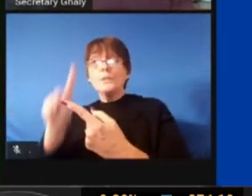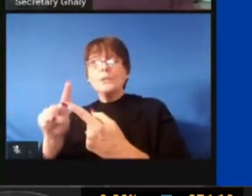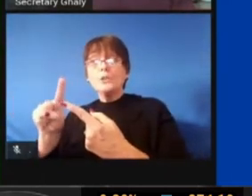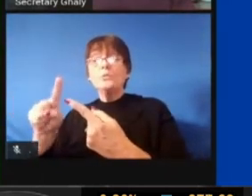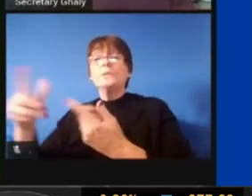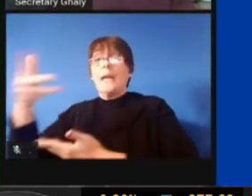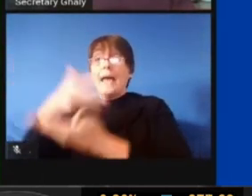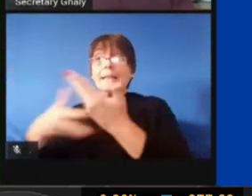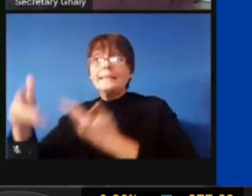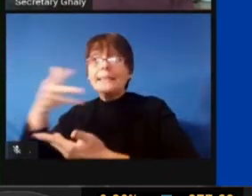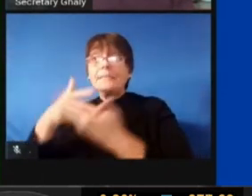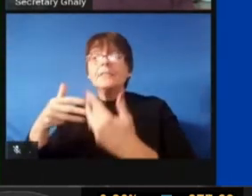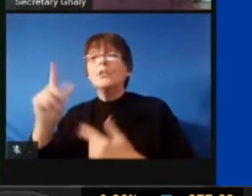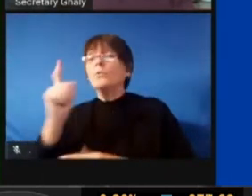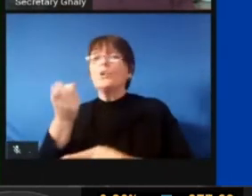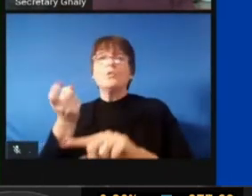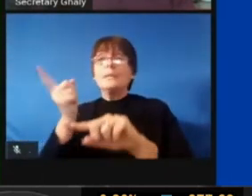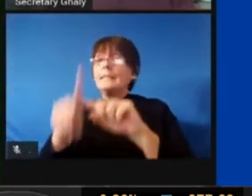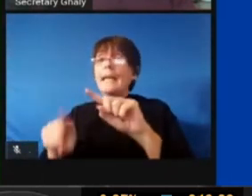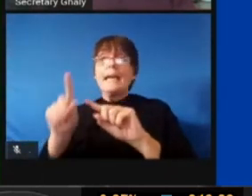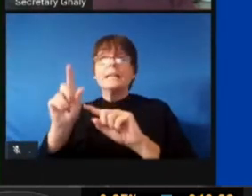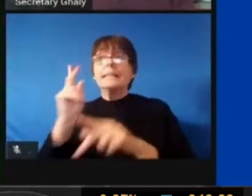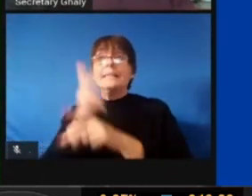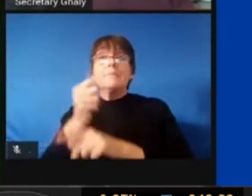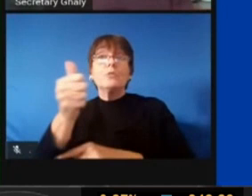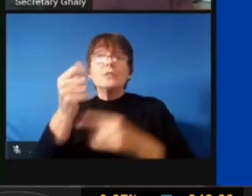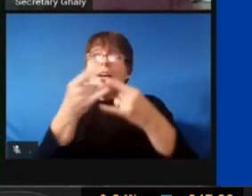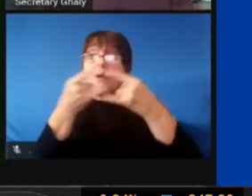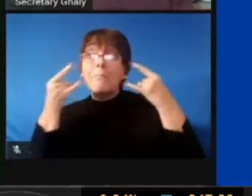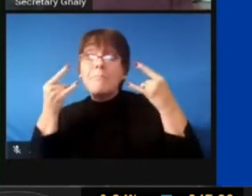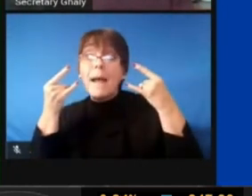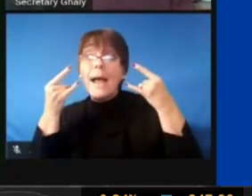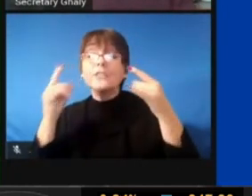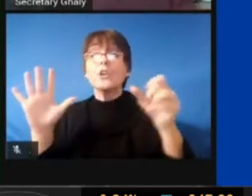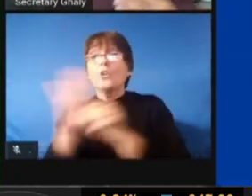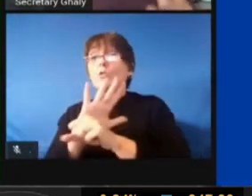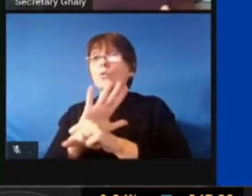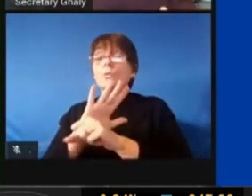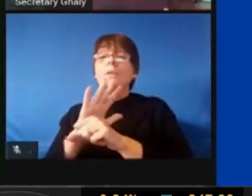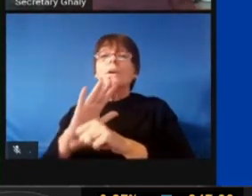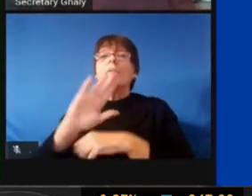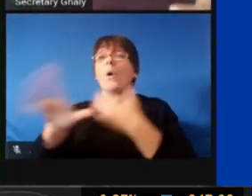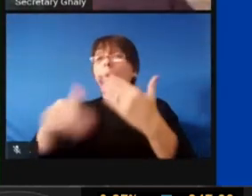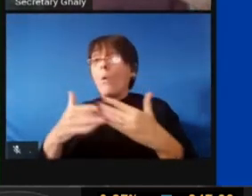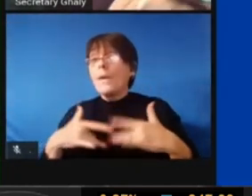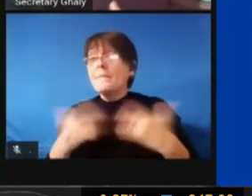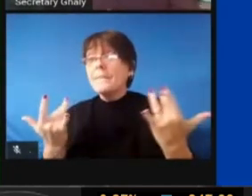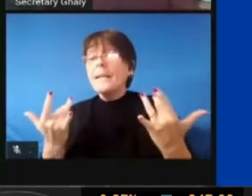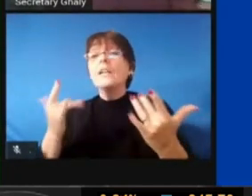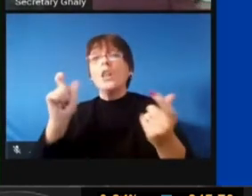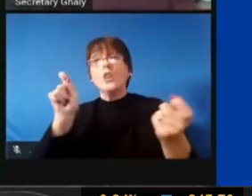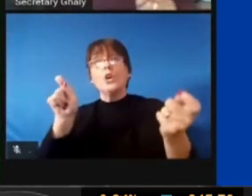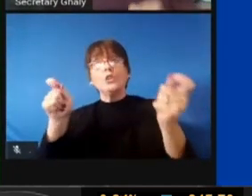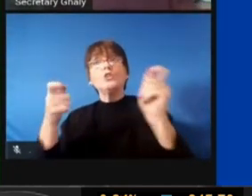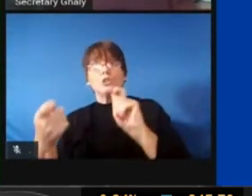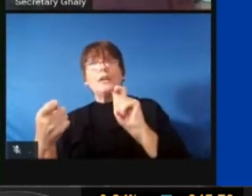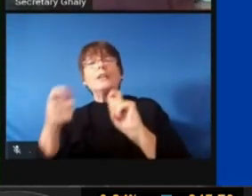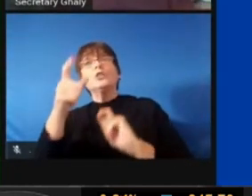WE START TO SEE IT MOVE BETWEEN MOVING THINGS OUTDOORS, REDUCING THE NUMBER OF ACTIVITIES WHERE YOU CANNOT